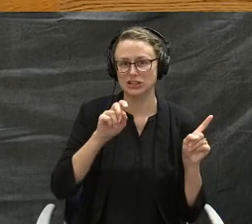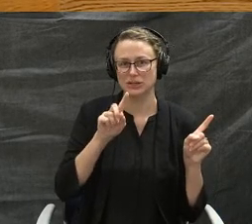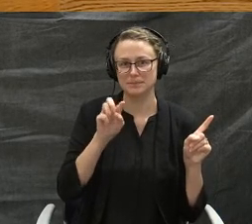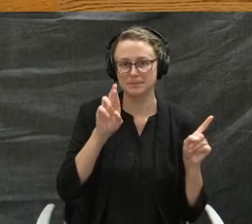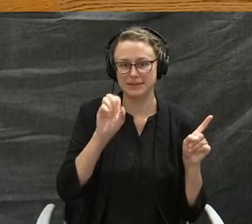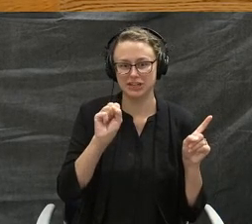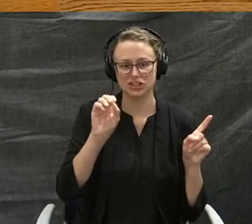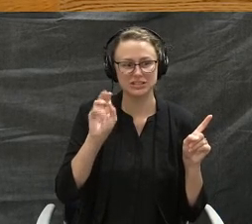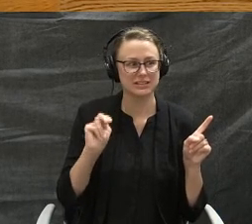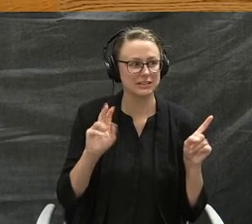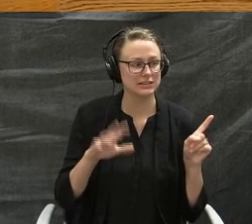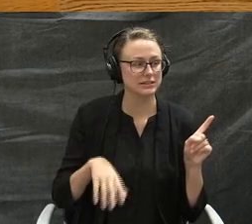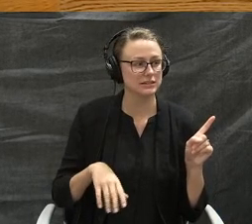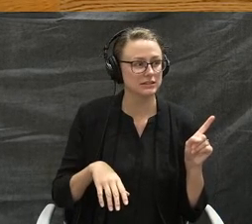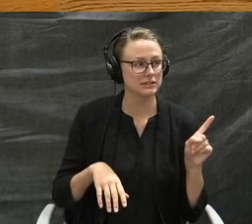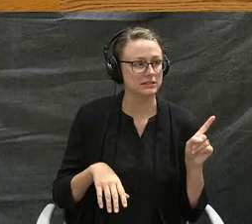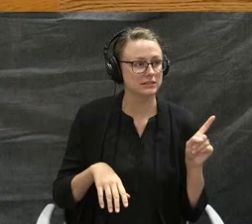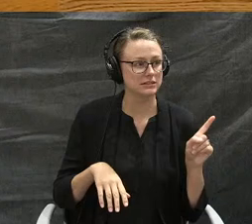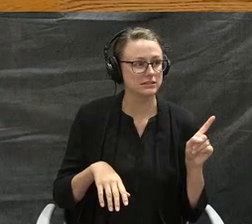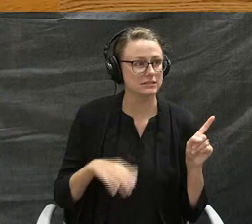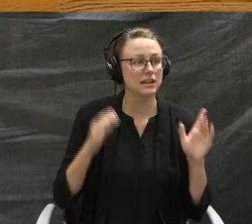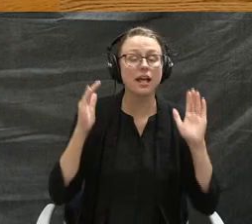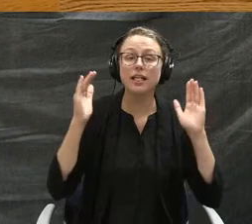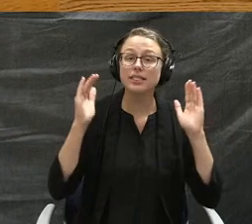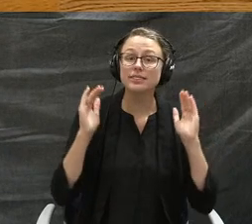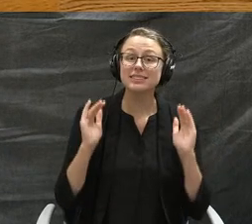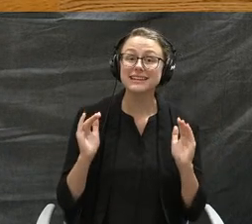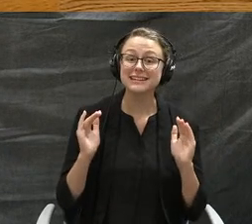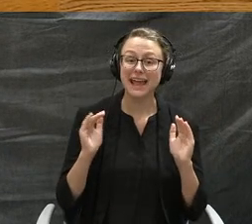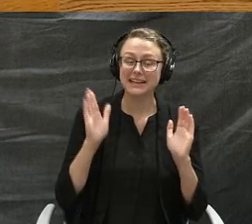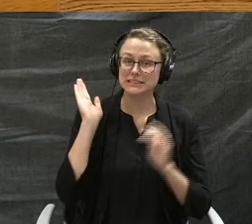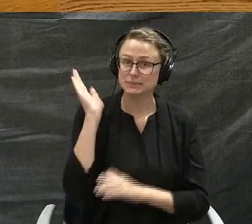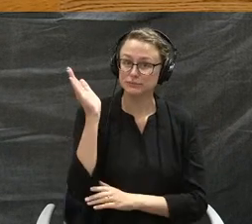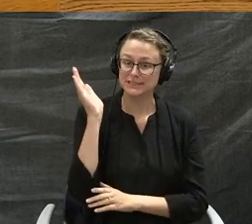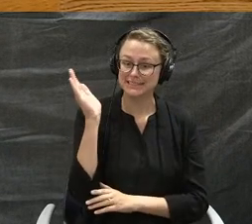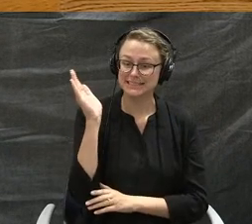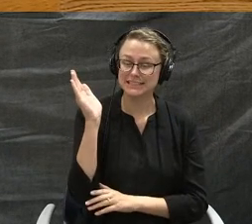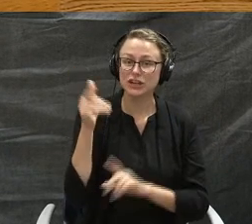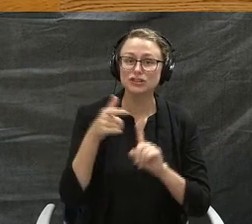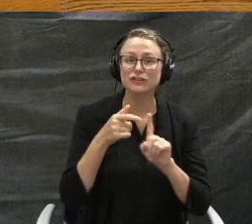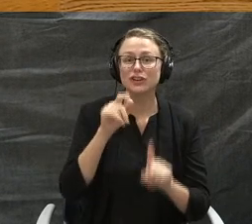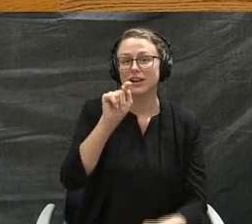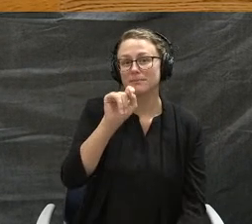The next presentation is by Tim Alexander, who has just retired